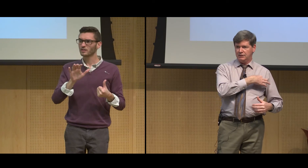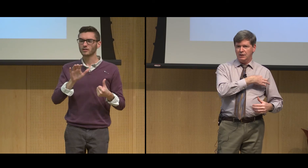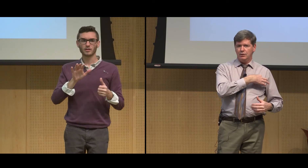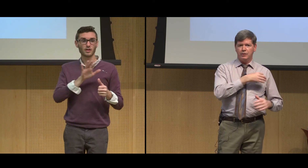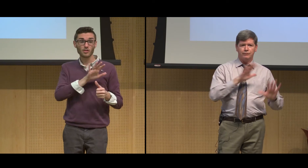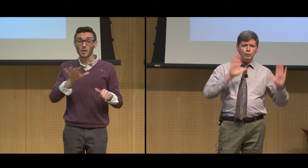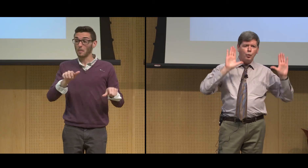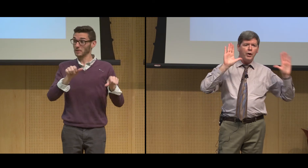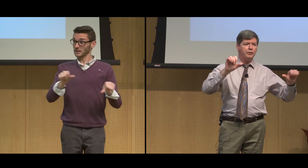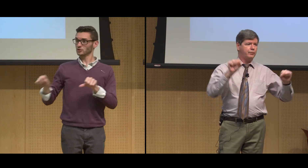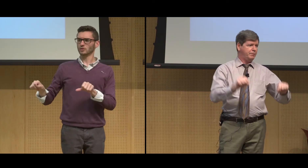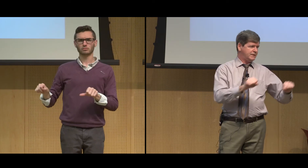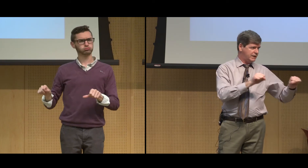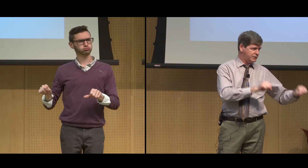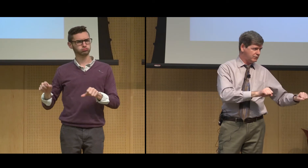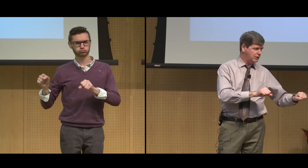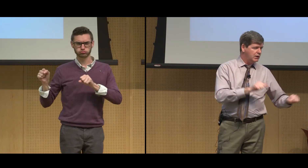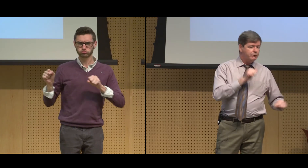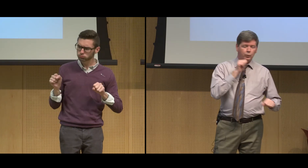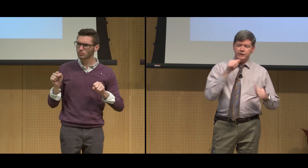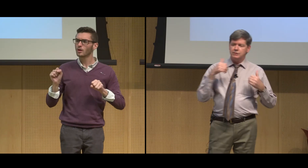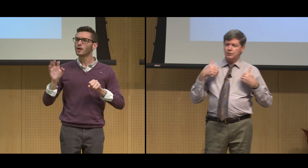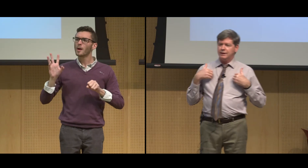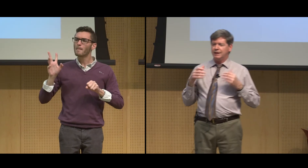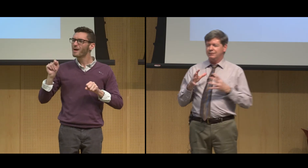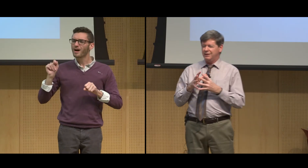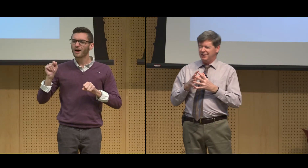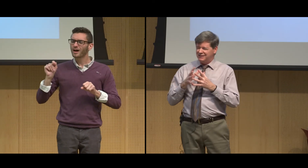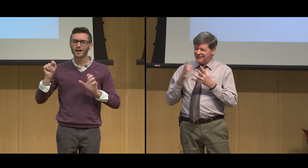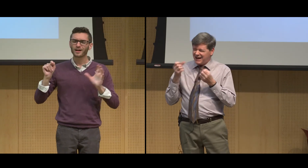wonderful potential, but we don't have a lot